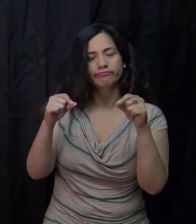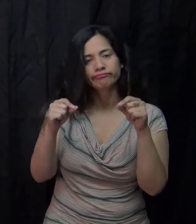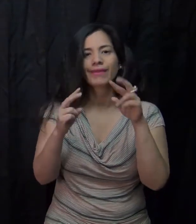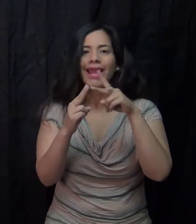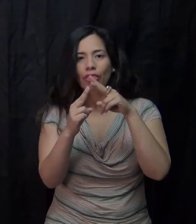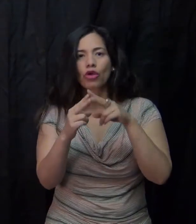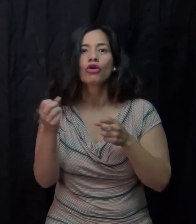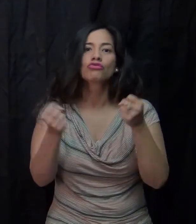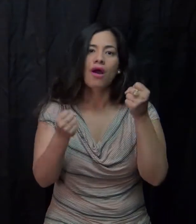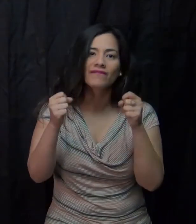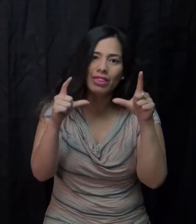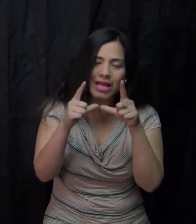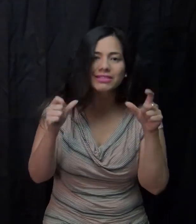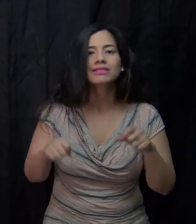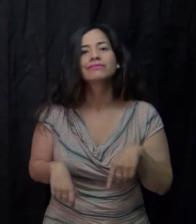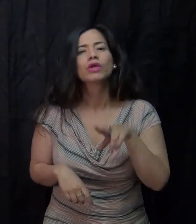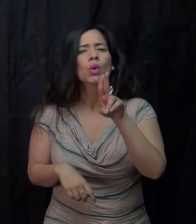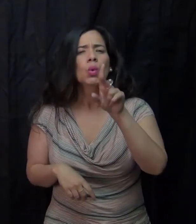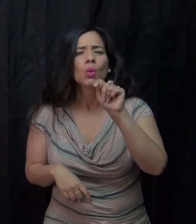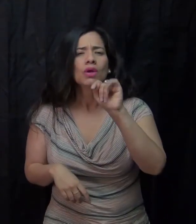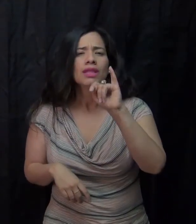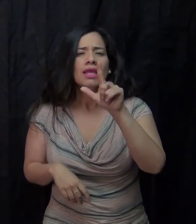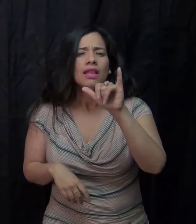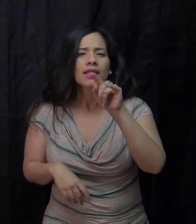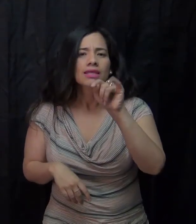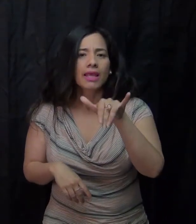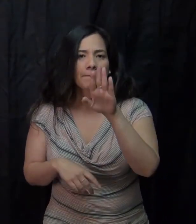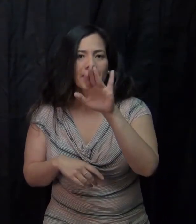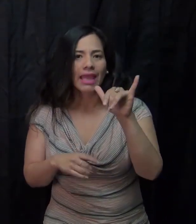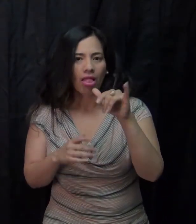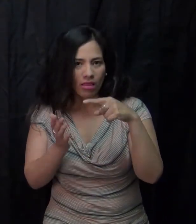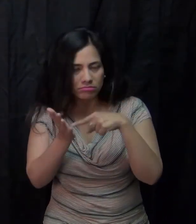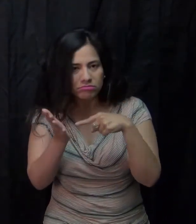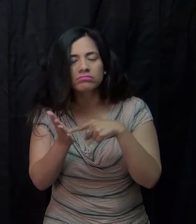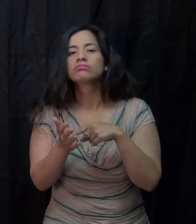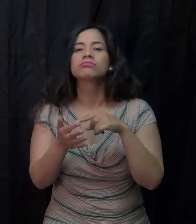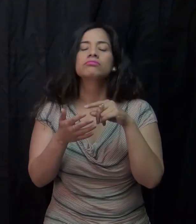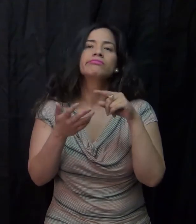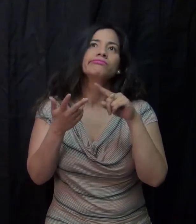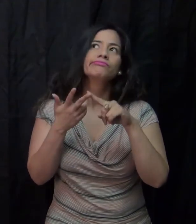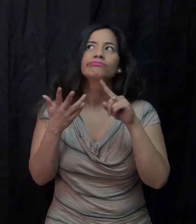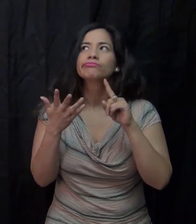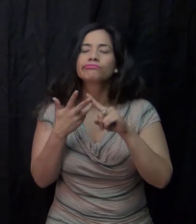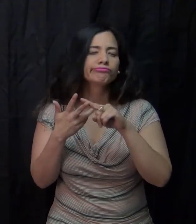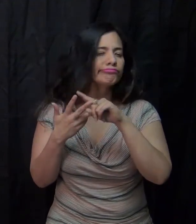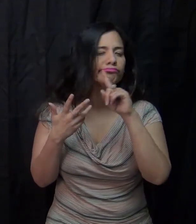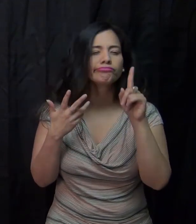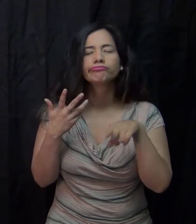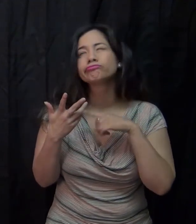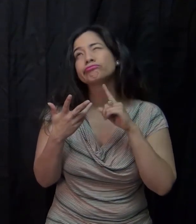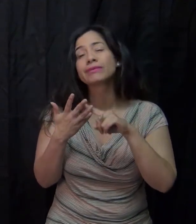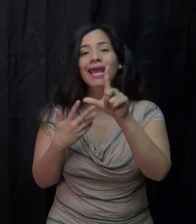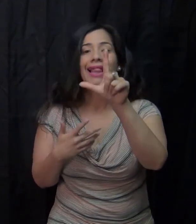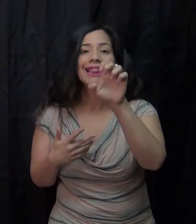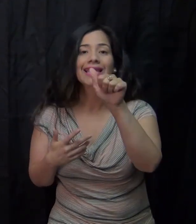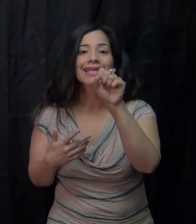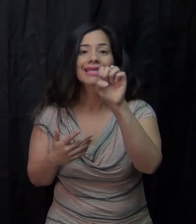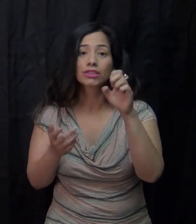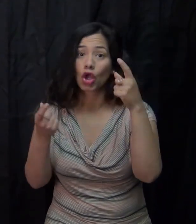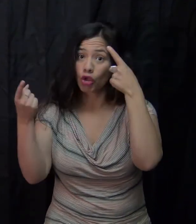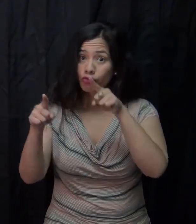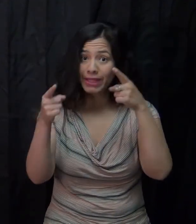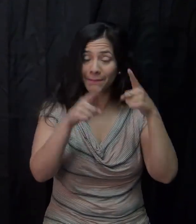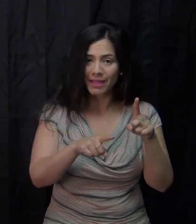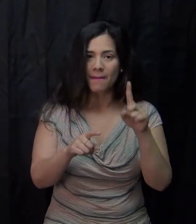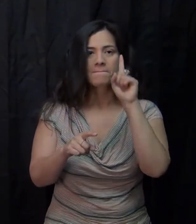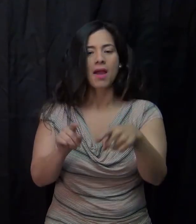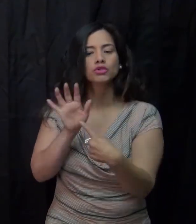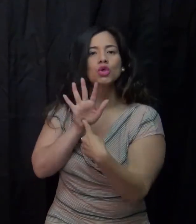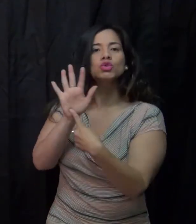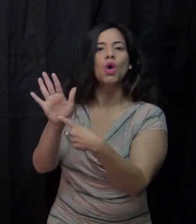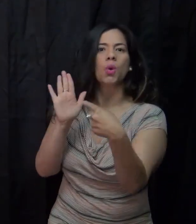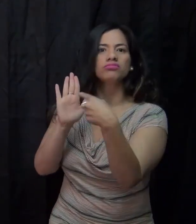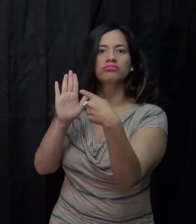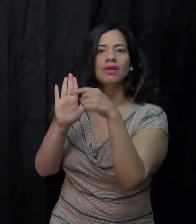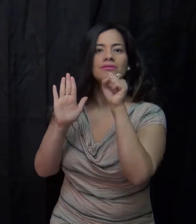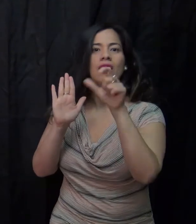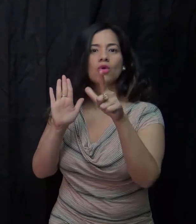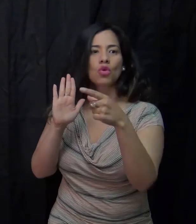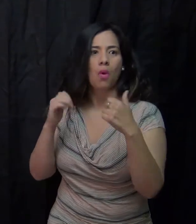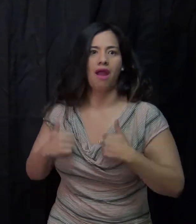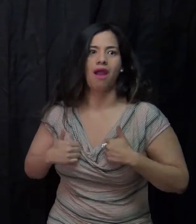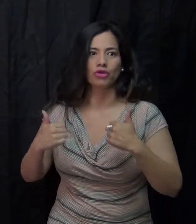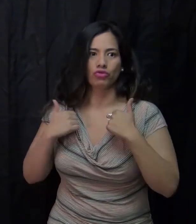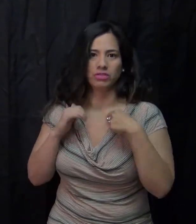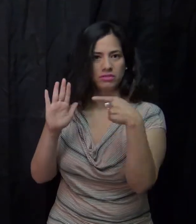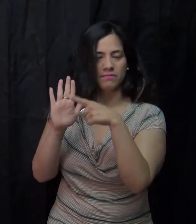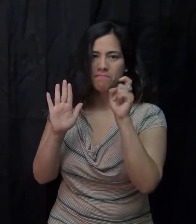driver’s license, utility bill, lease agreement, etc. showing current San Leandro address.